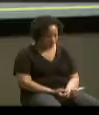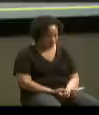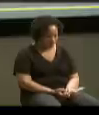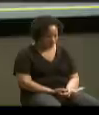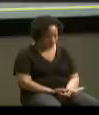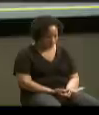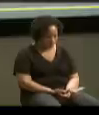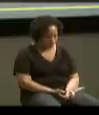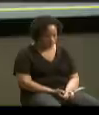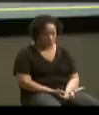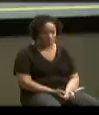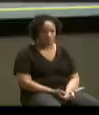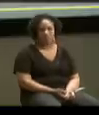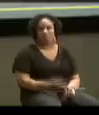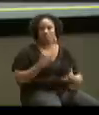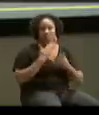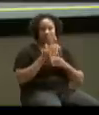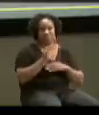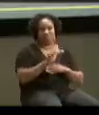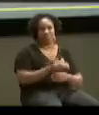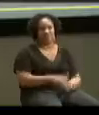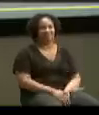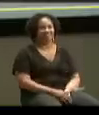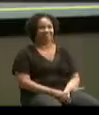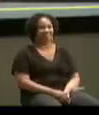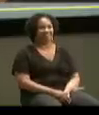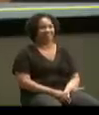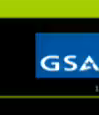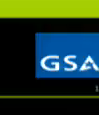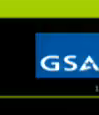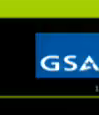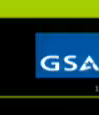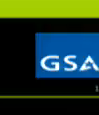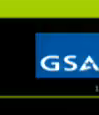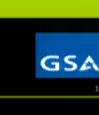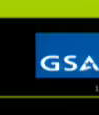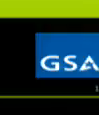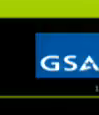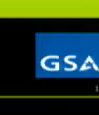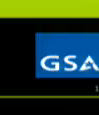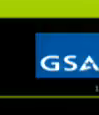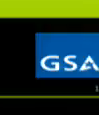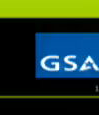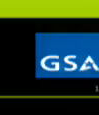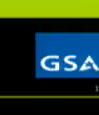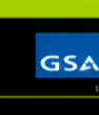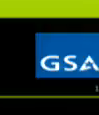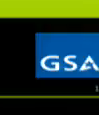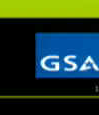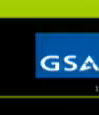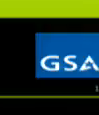SESSION. GOOD AFTERNOON. THANK YOU AGAIN FOR -- YEAH.